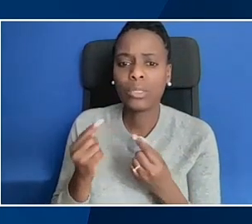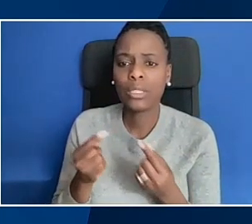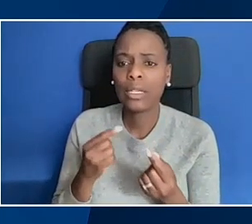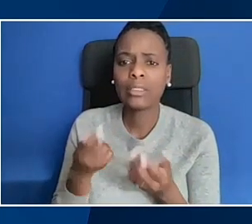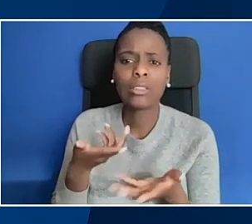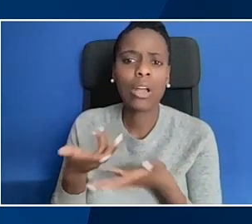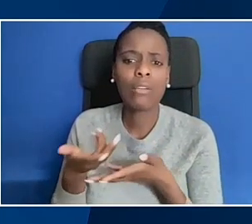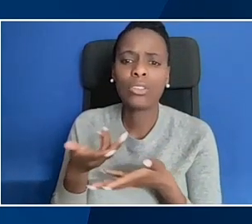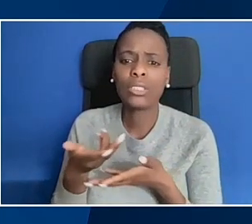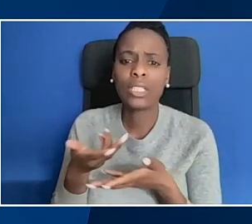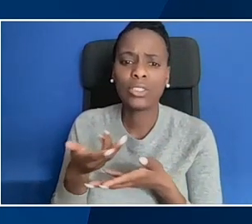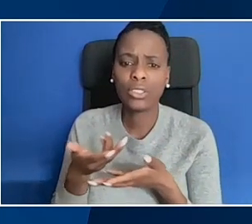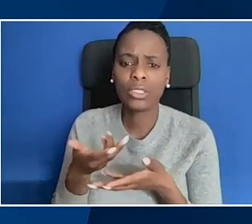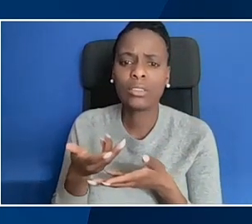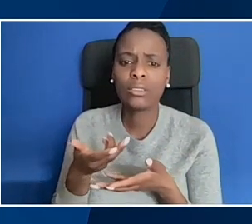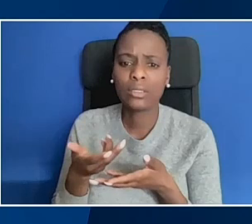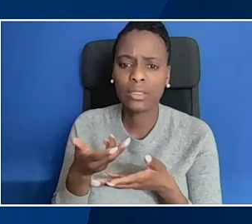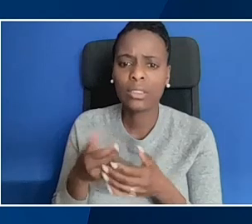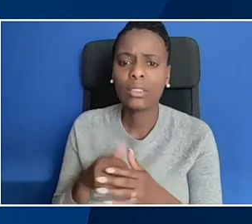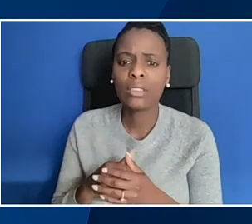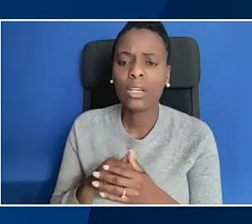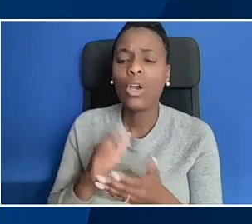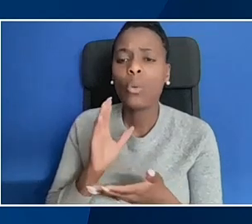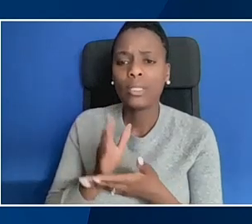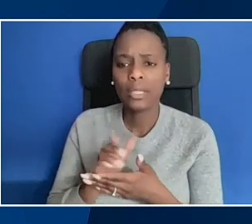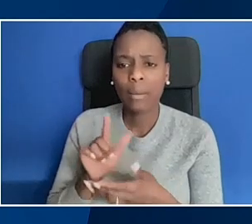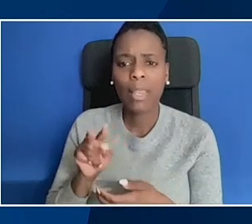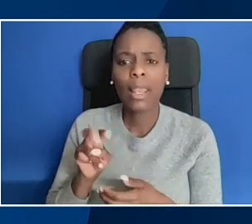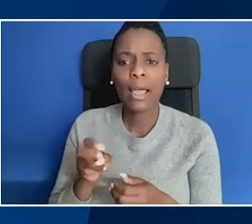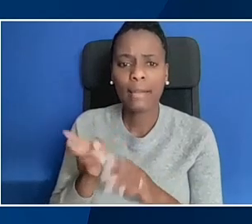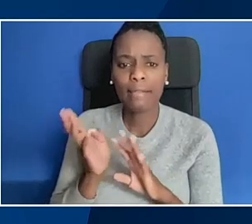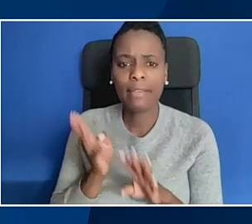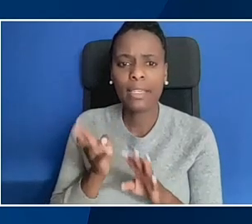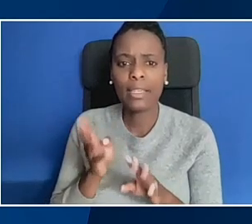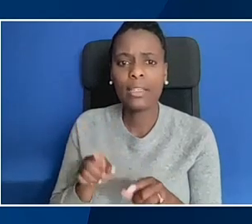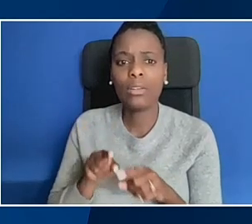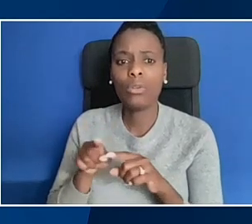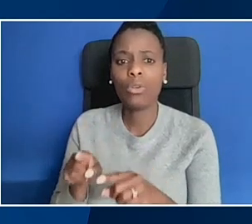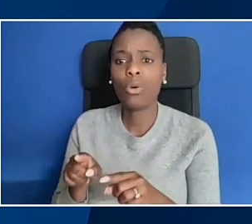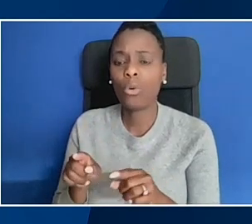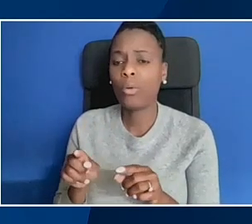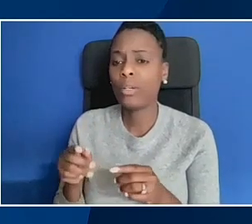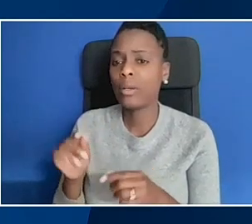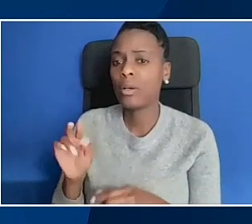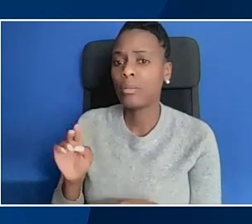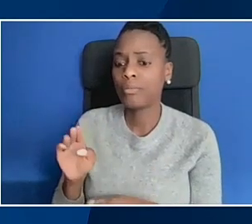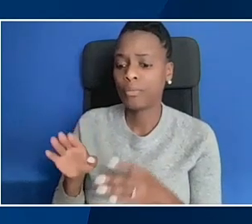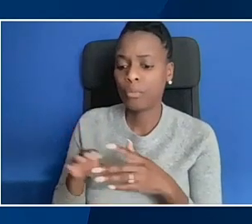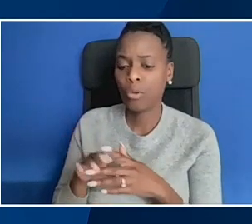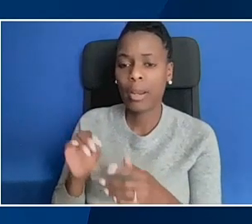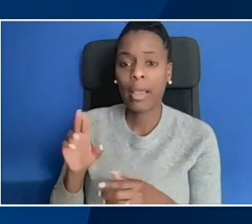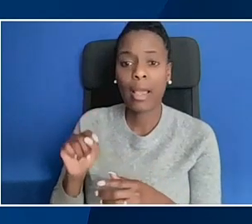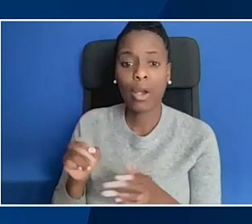the live feed, it would be just those in the room, in a breakout room, you know, we'll set it for 15 minutes. If you want to go longer, you can.